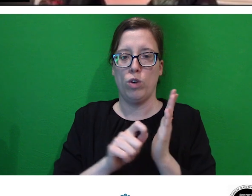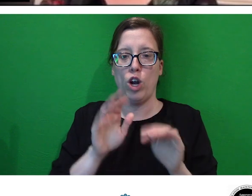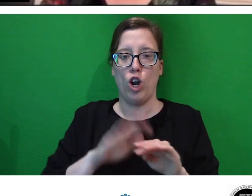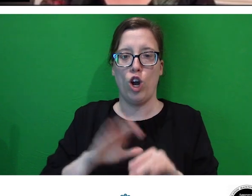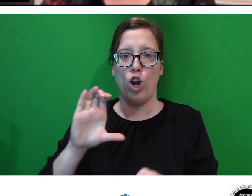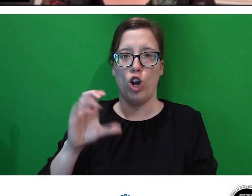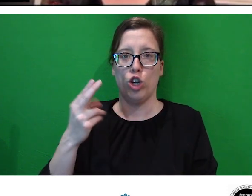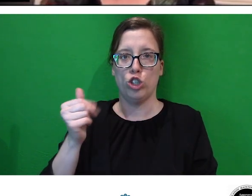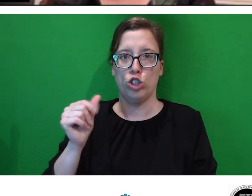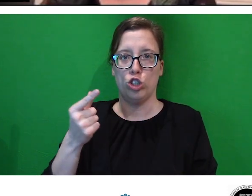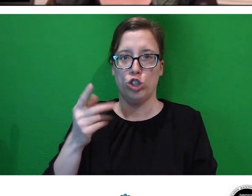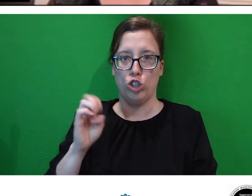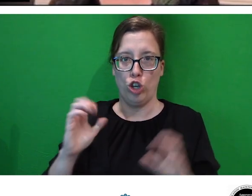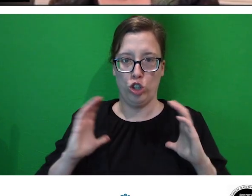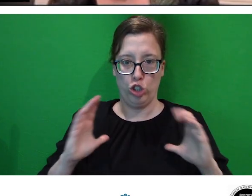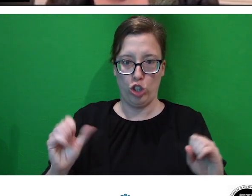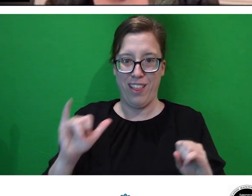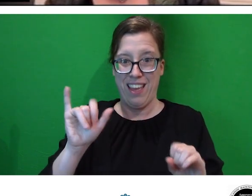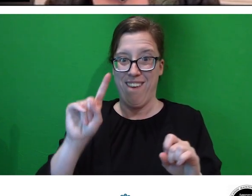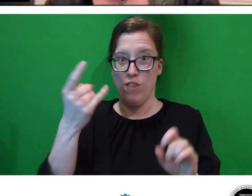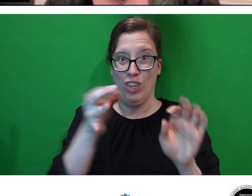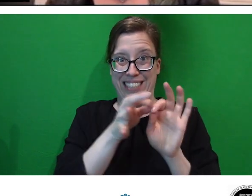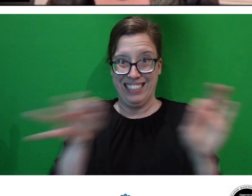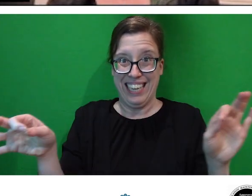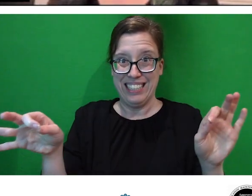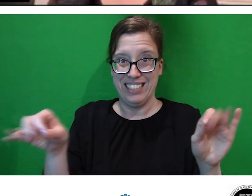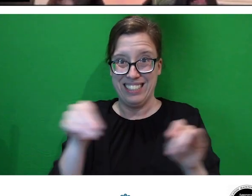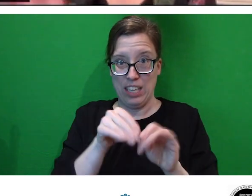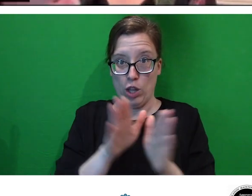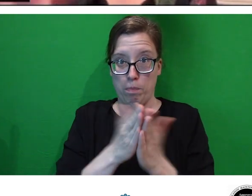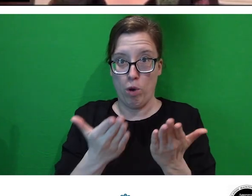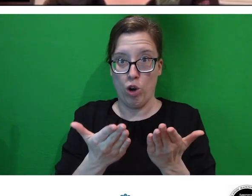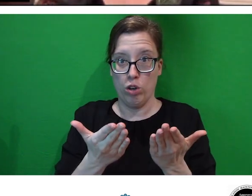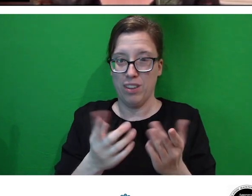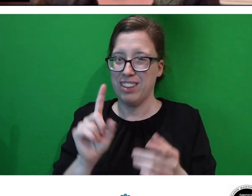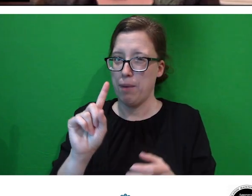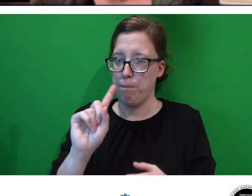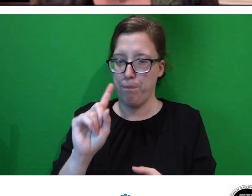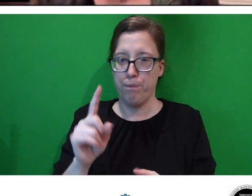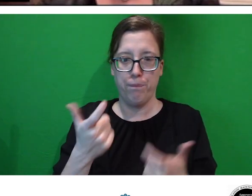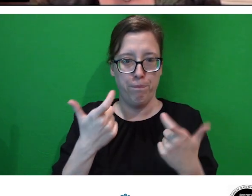communication, communication, communication." One of the books, the first book written on